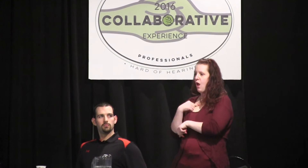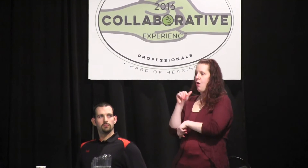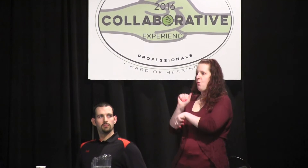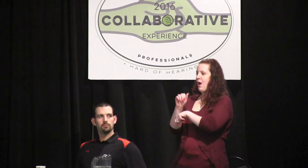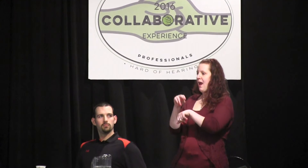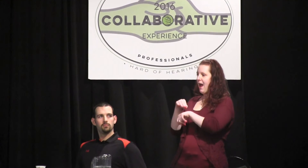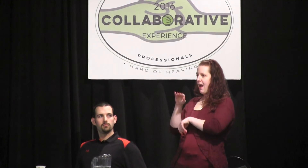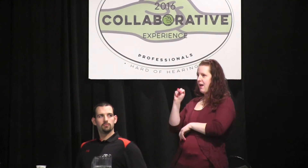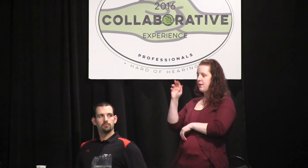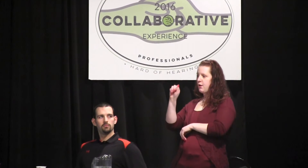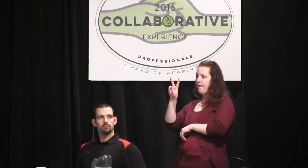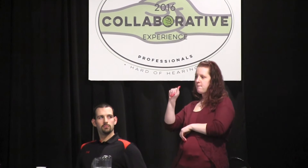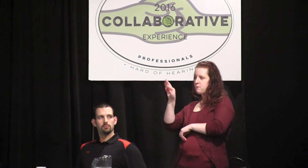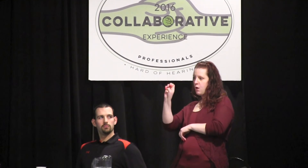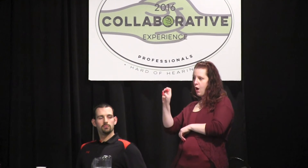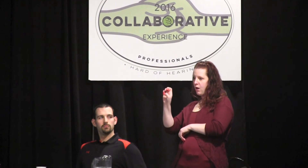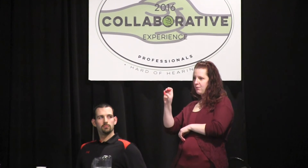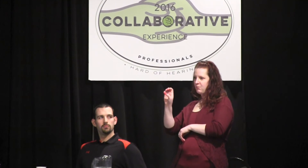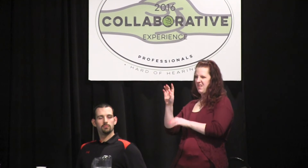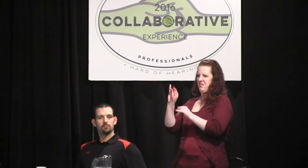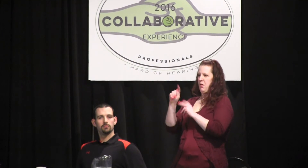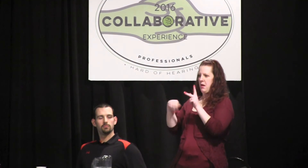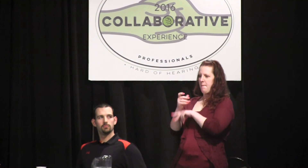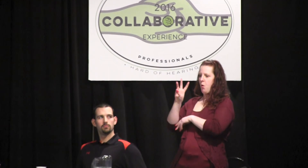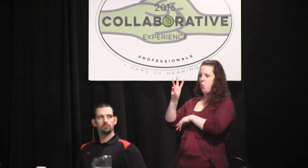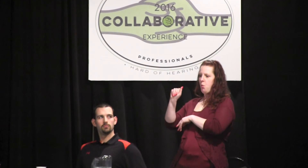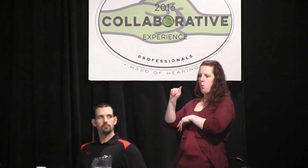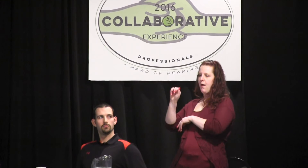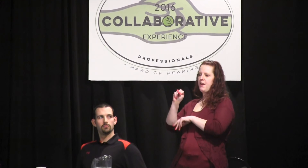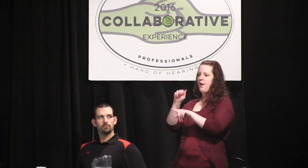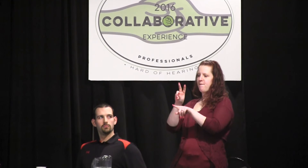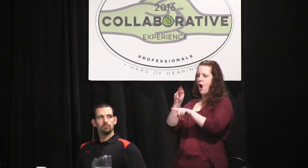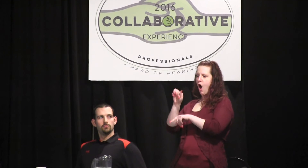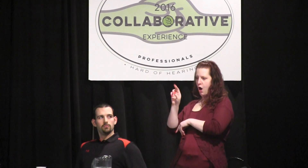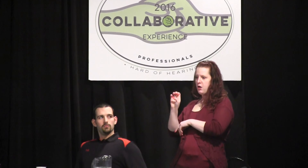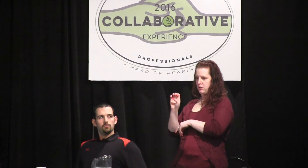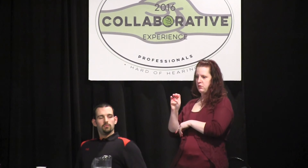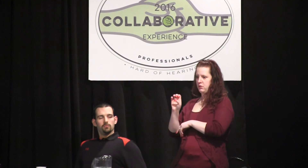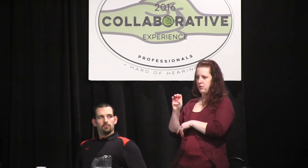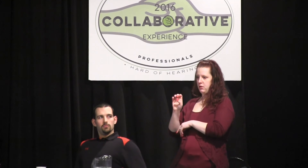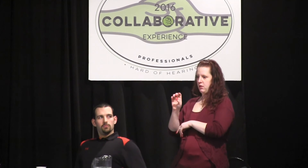the Vector transition program. And I worked for --